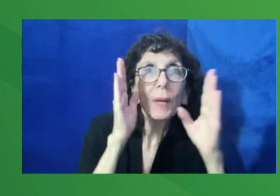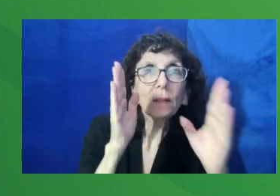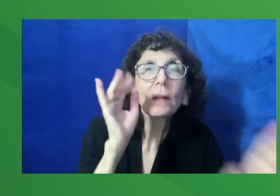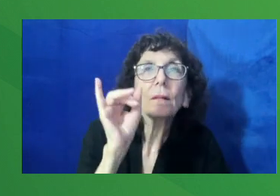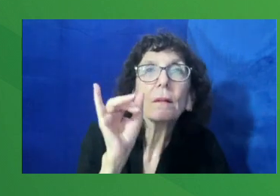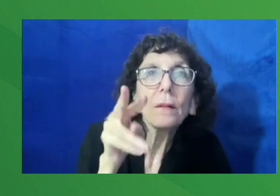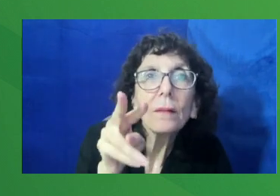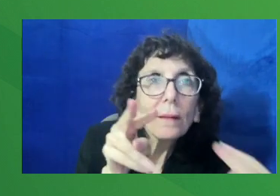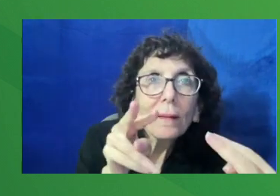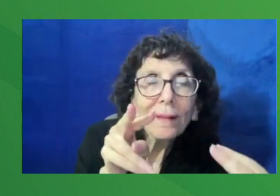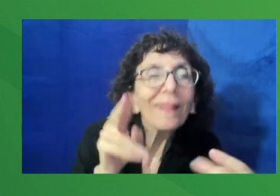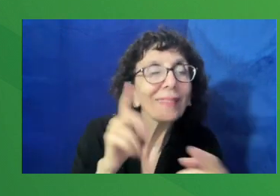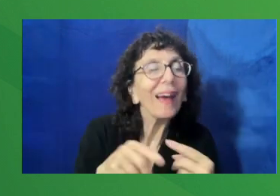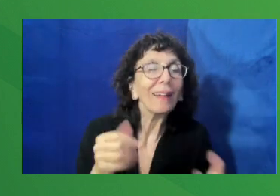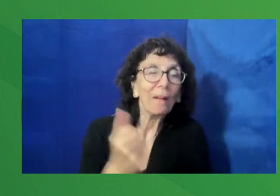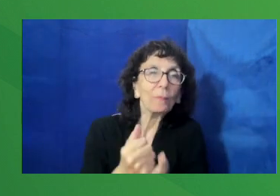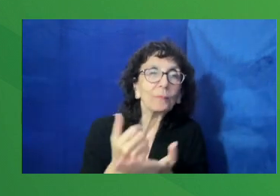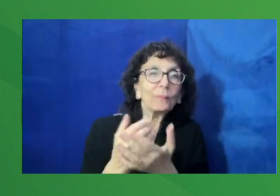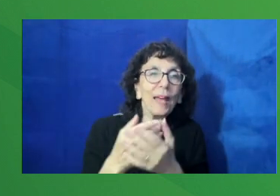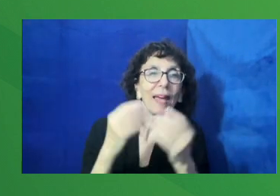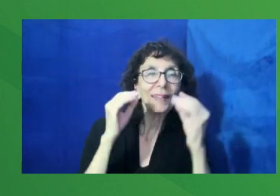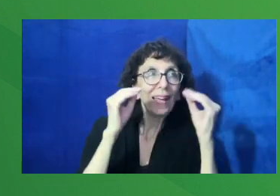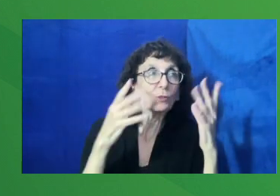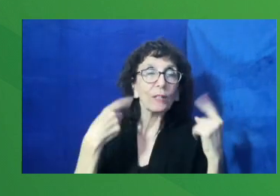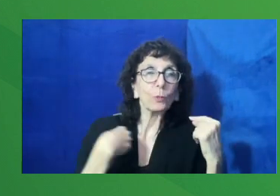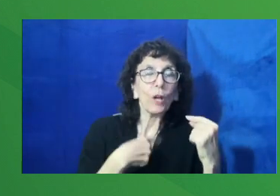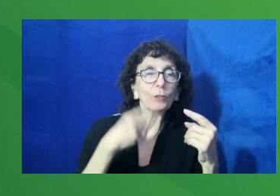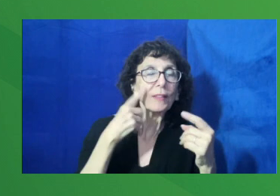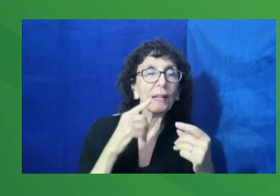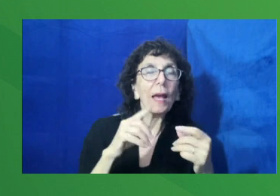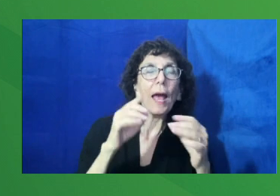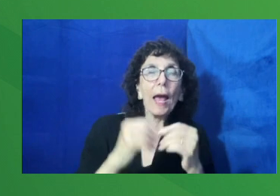I know as teachers and as educators, we're always thinking about measurable growth. The PEER method